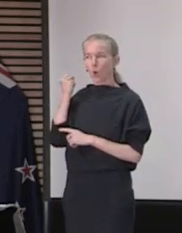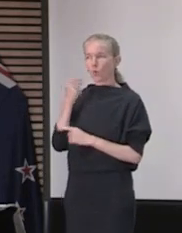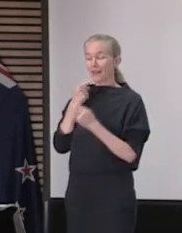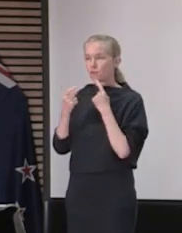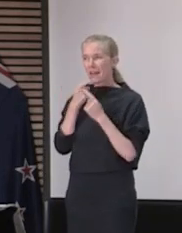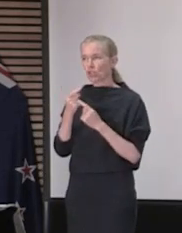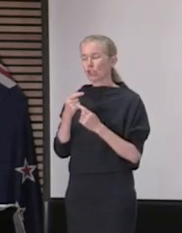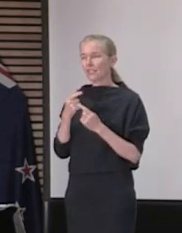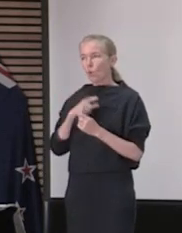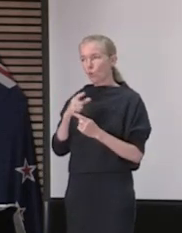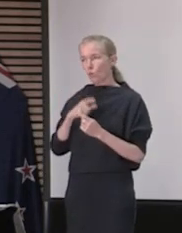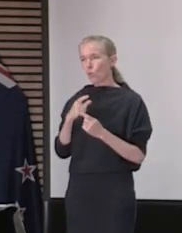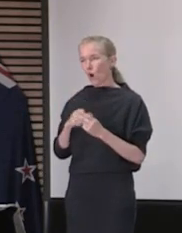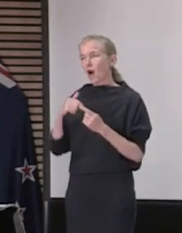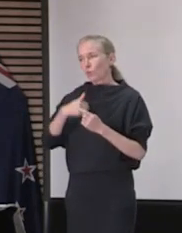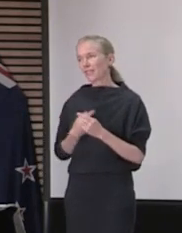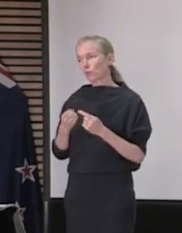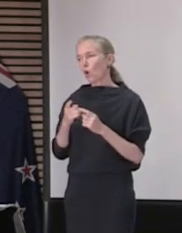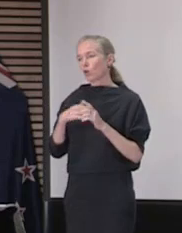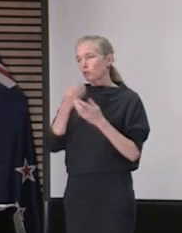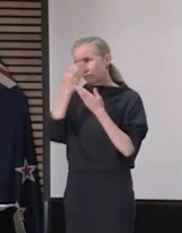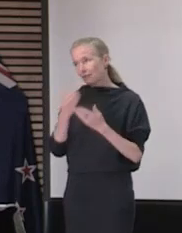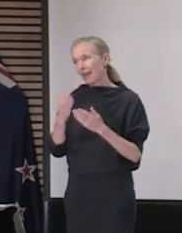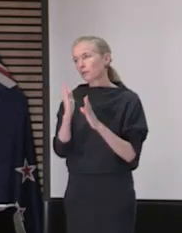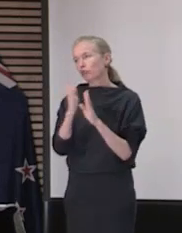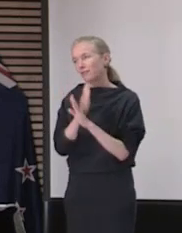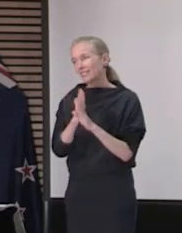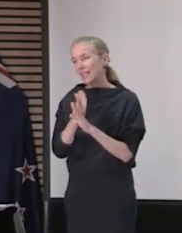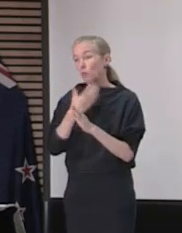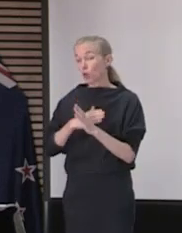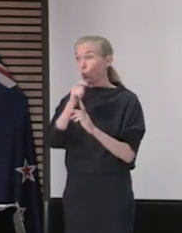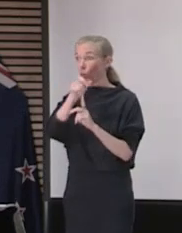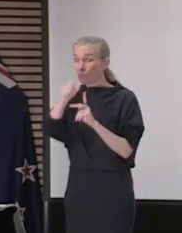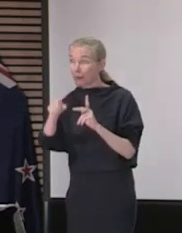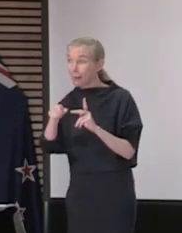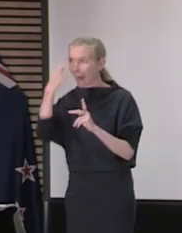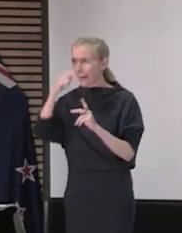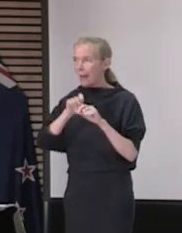think thatit is going to create privacyissues. That's the onlyreason. It's a significantcluster and a large numberpeople there.